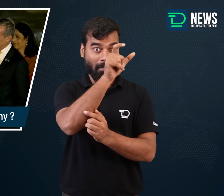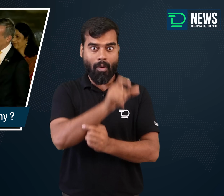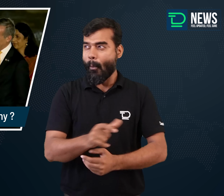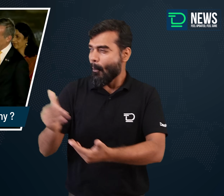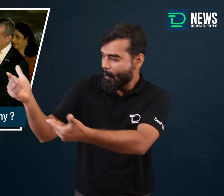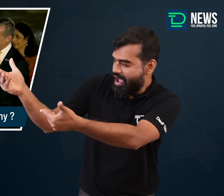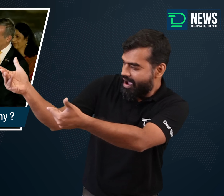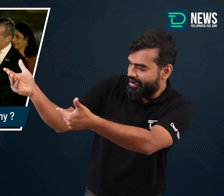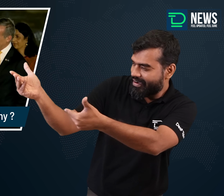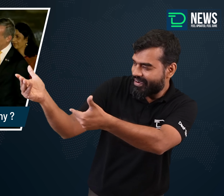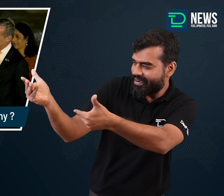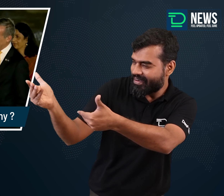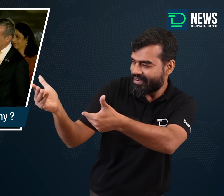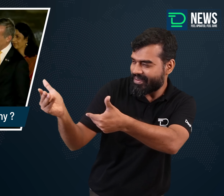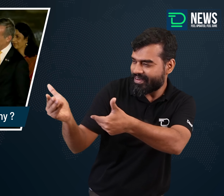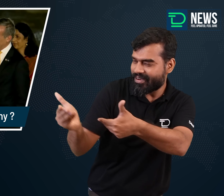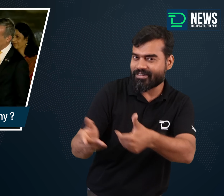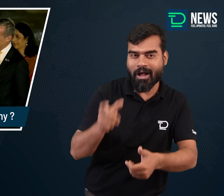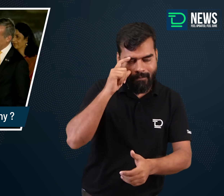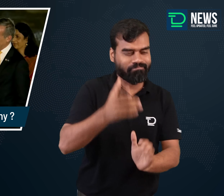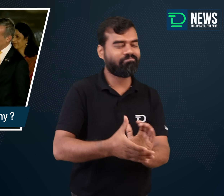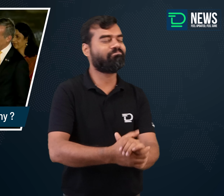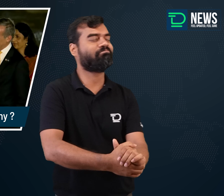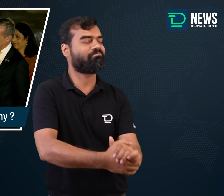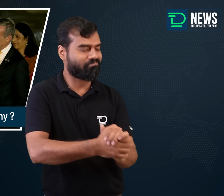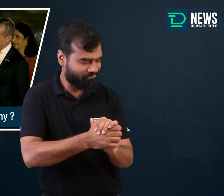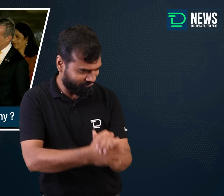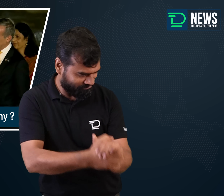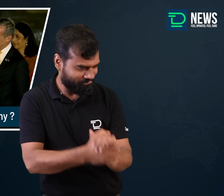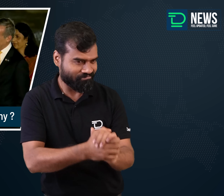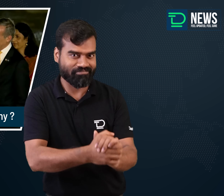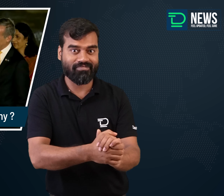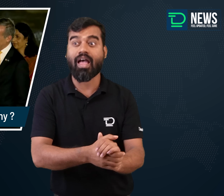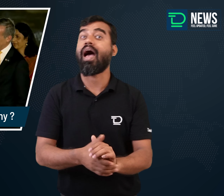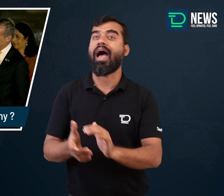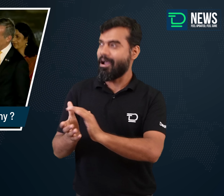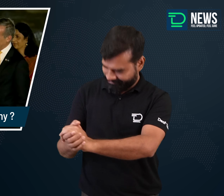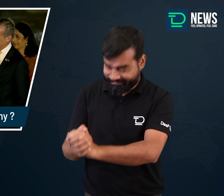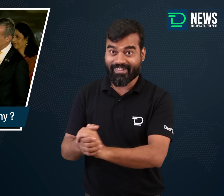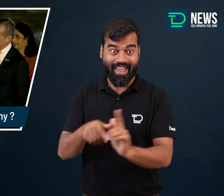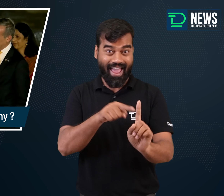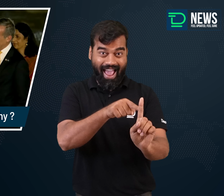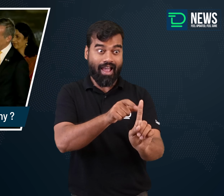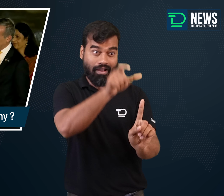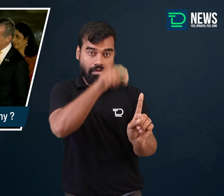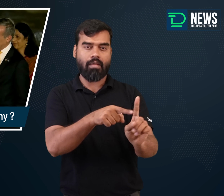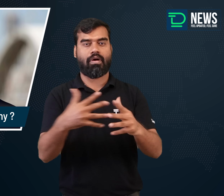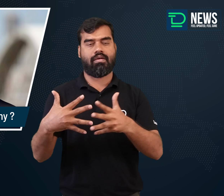he is the one who received the American president from the airport.